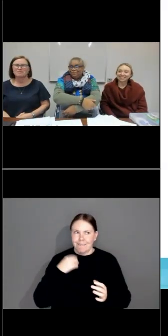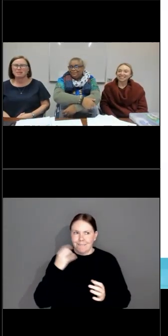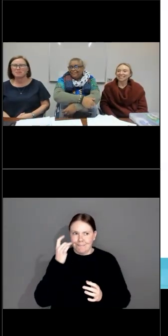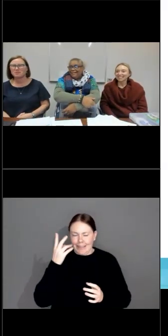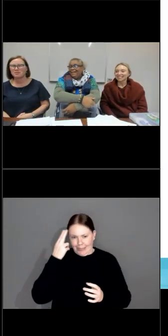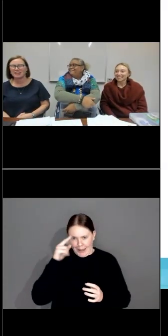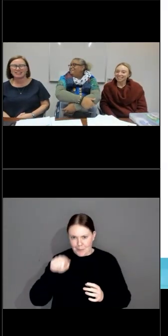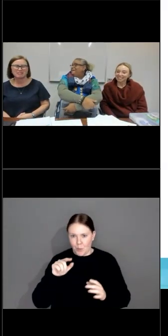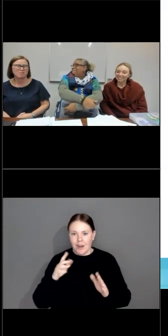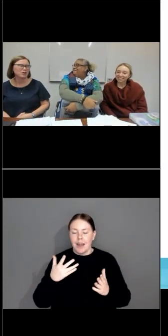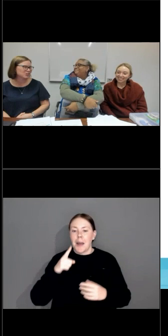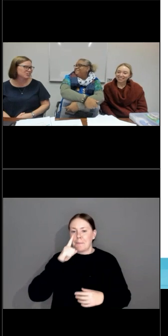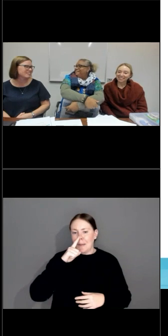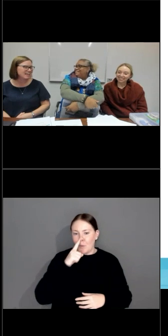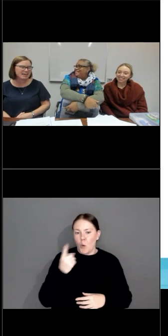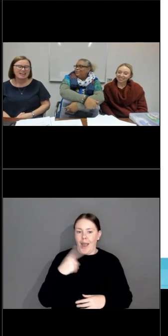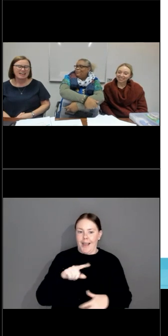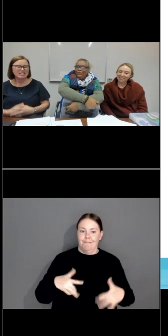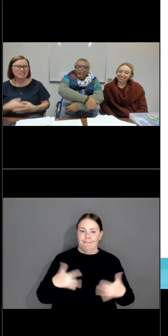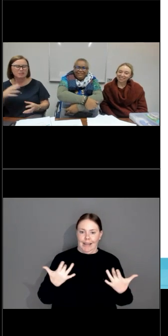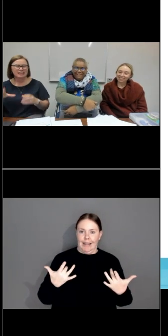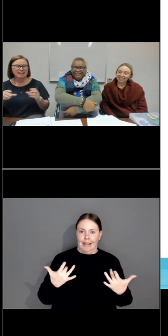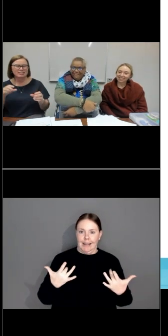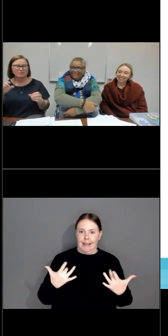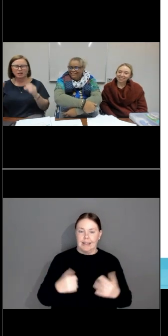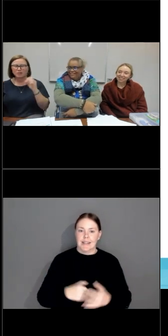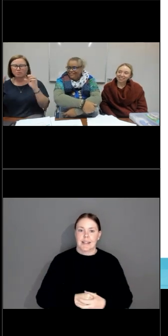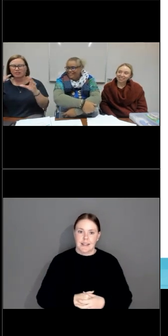people and feelings people and feelings that's the word and so it's a case of like you're building